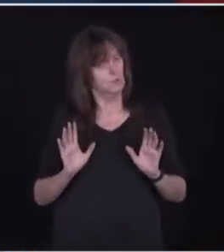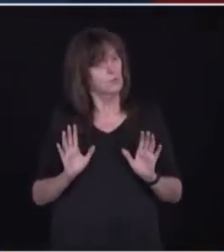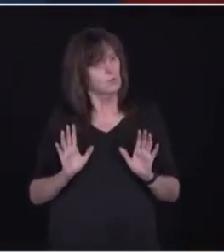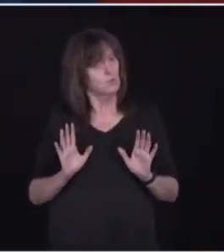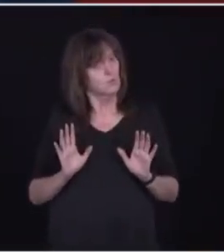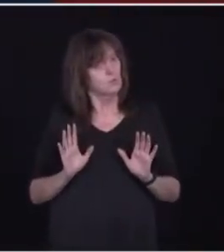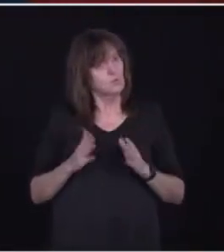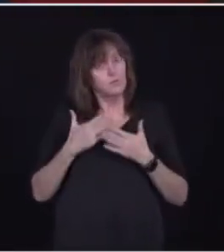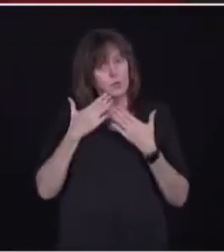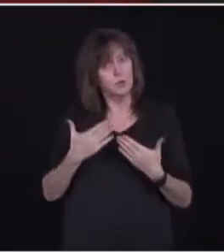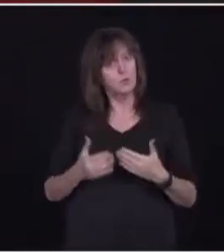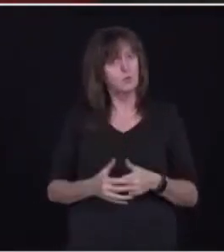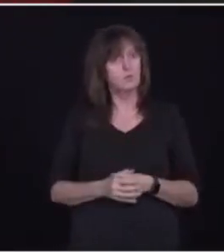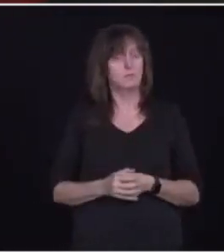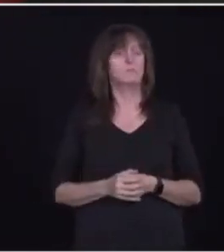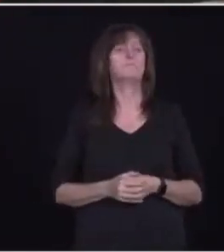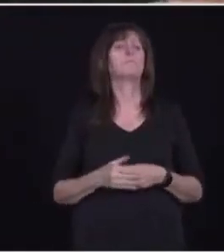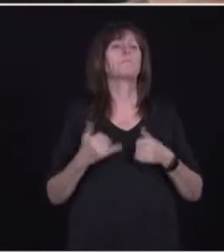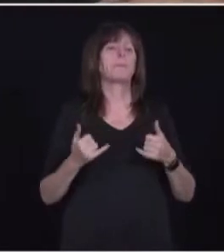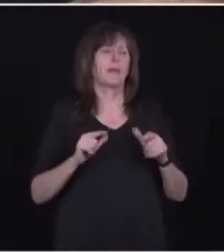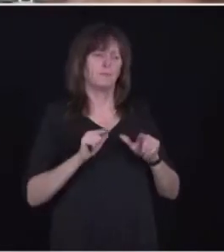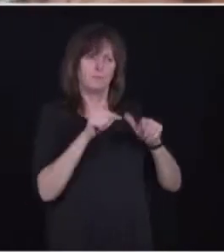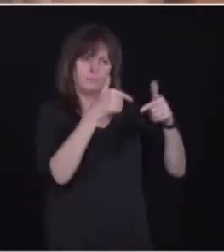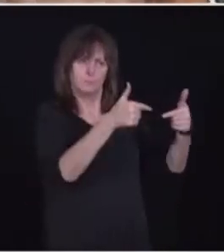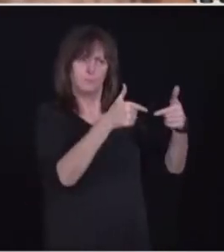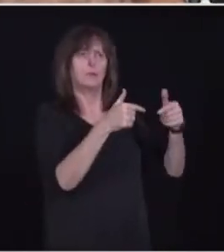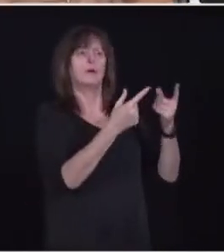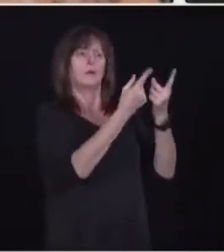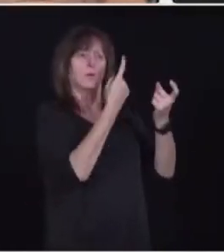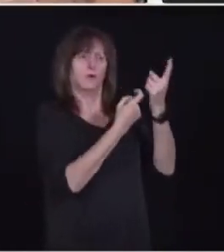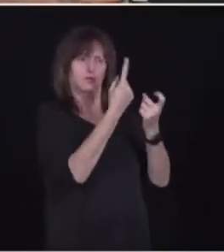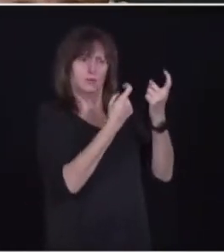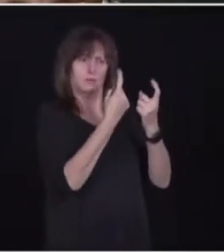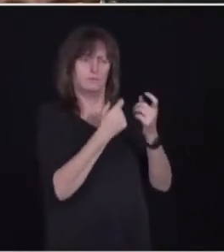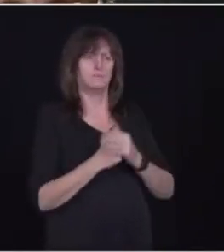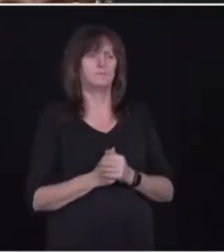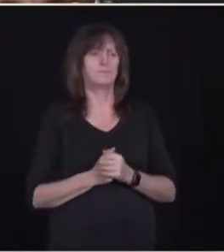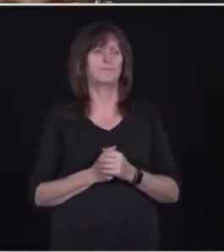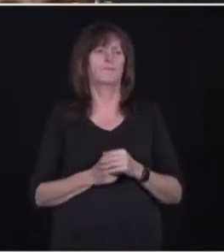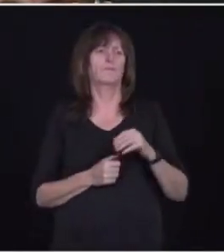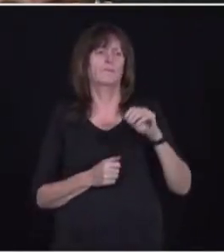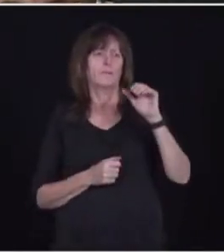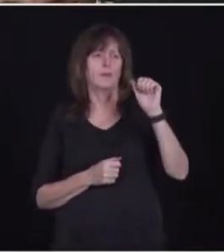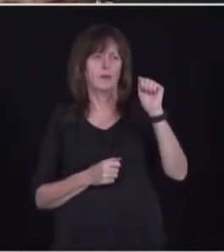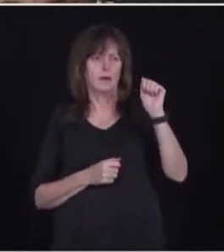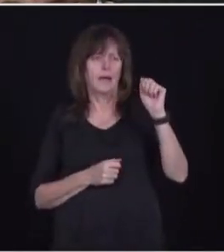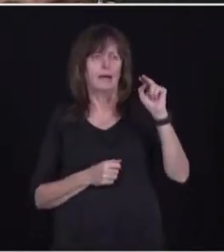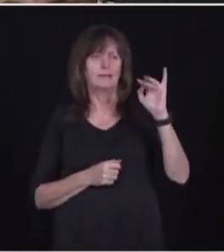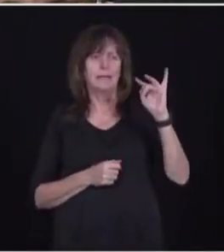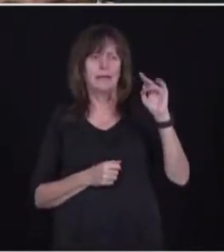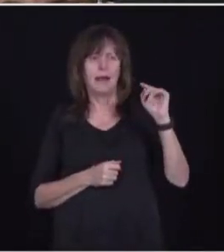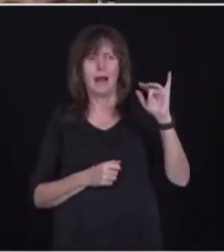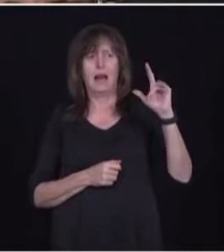they will do, that the vaccine or vaccines are ready to go and I think every person Ontario should have faith that that vaccine is healthy and right for them.